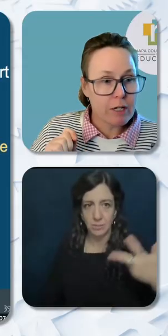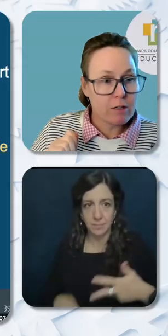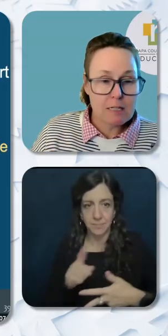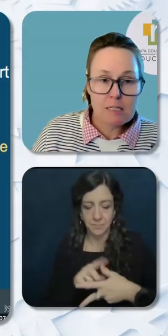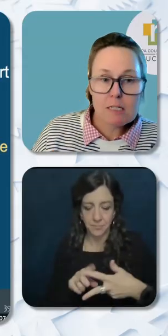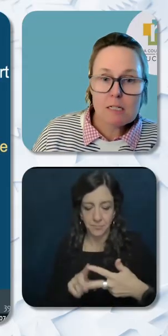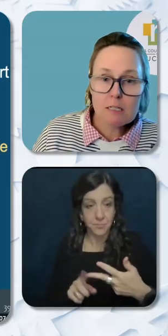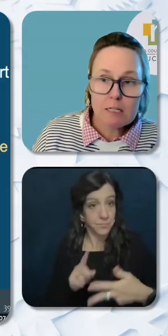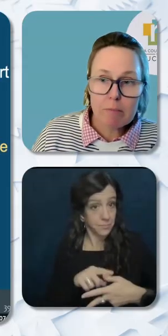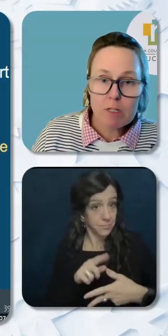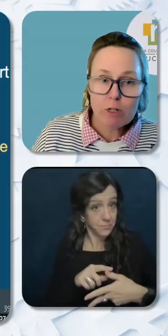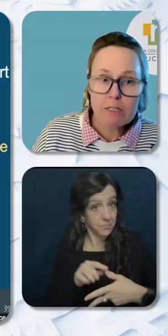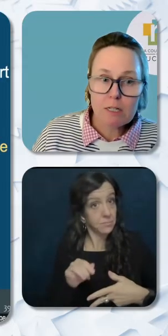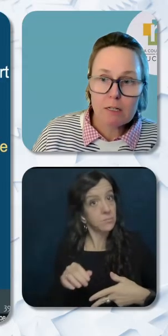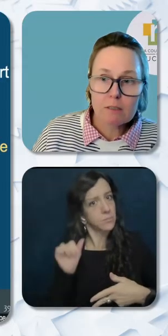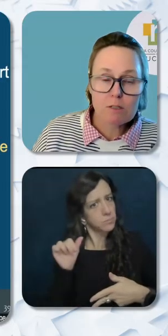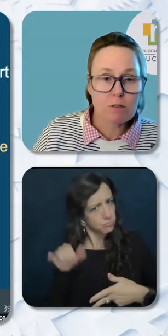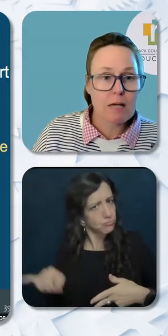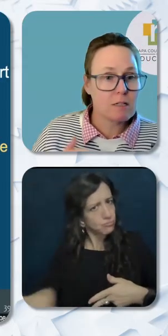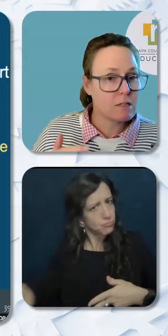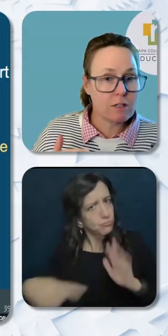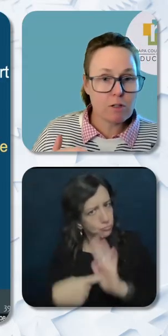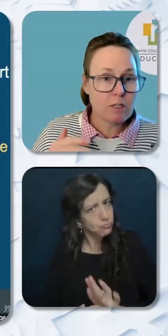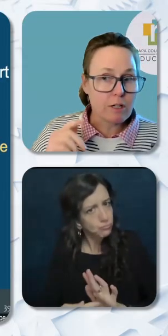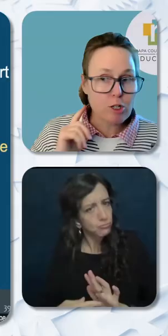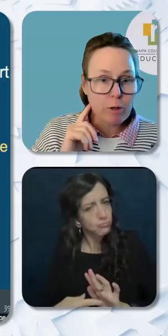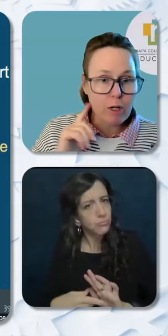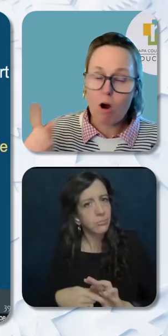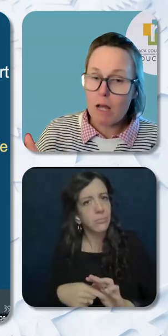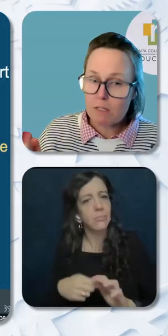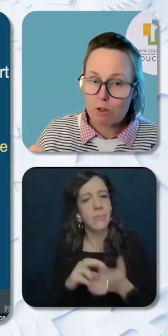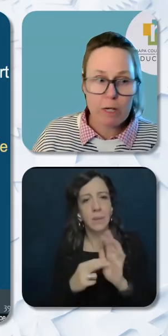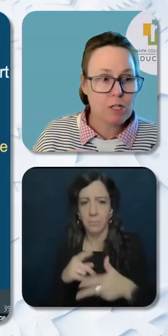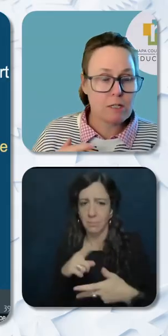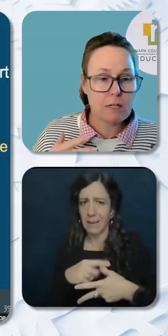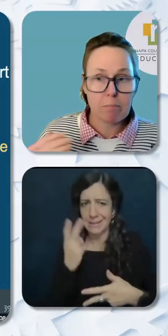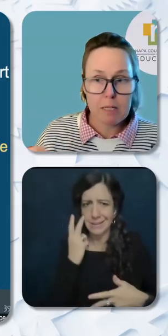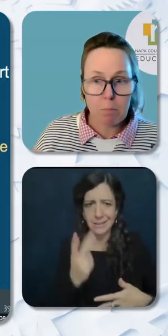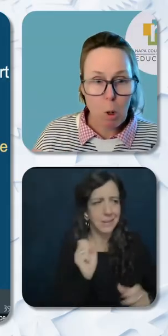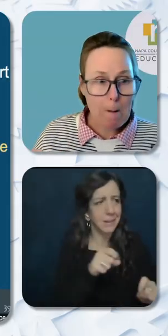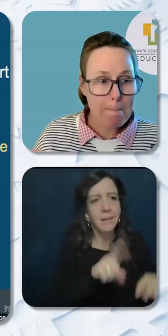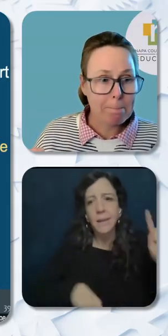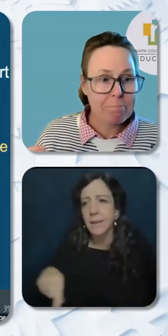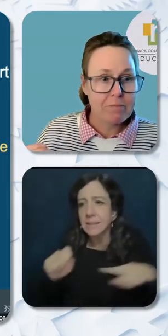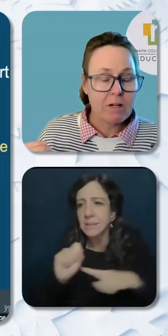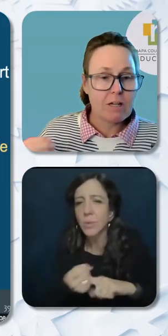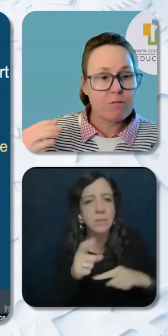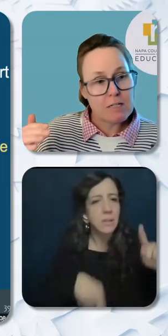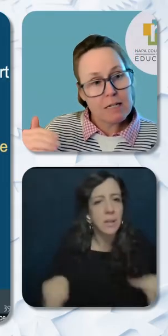If the child consistently demonstrates it, so that's a skill that they're showing across situations and people.